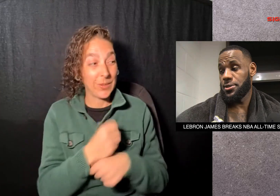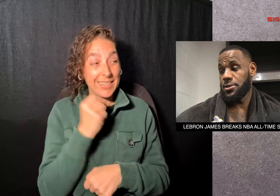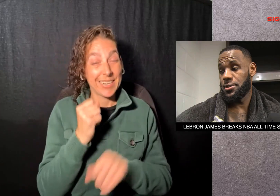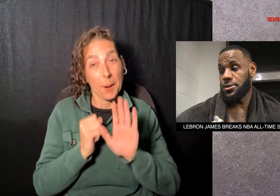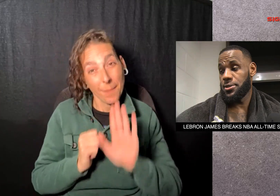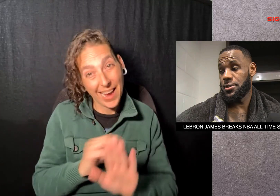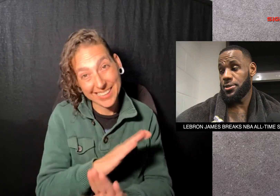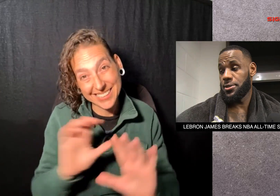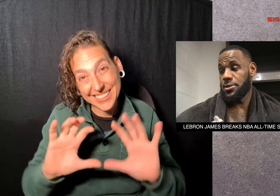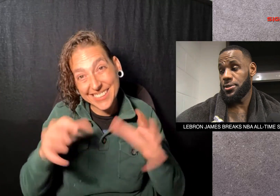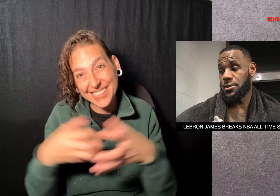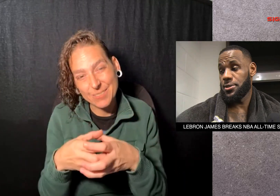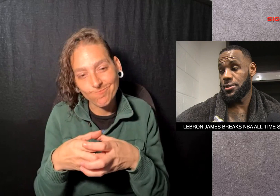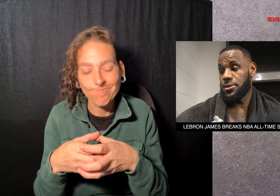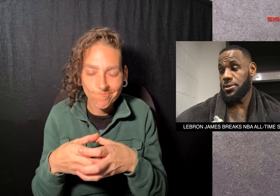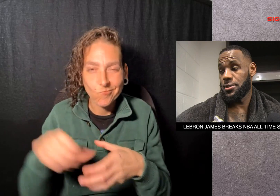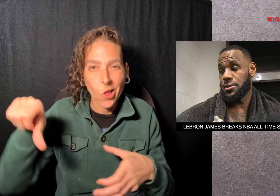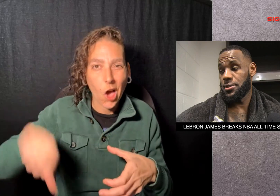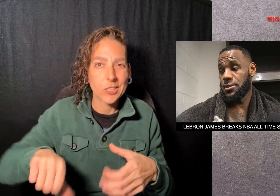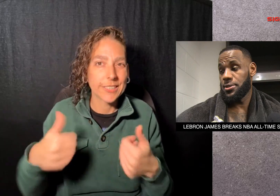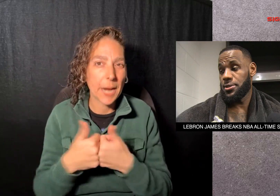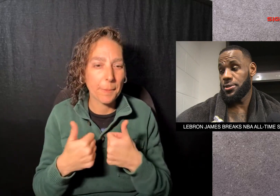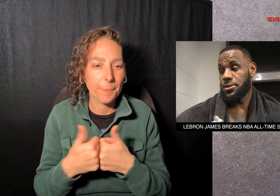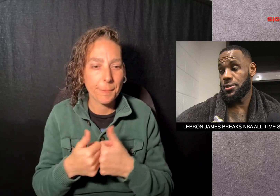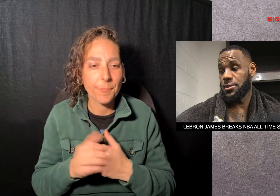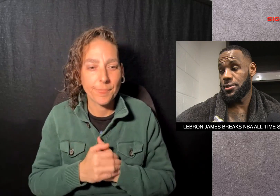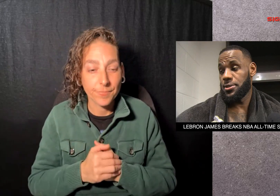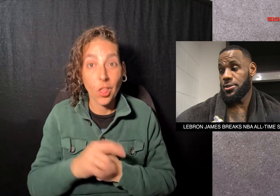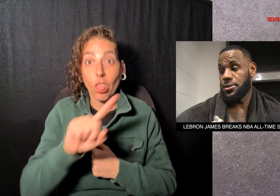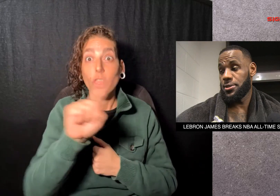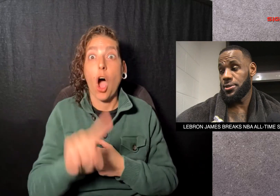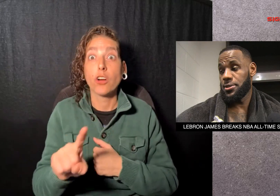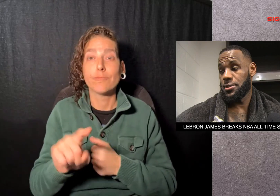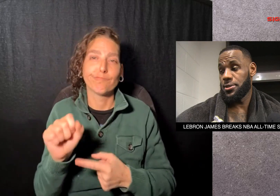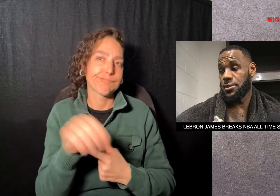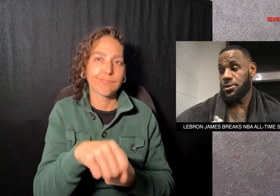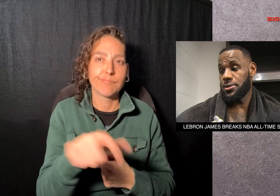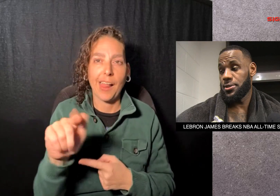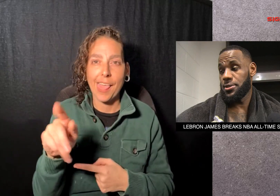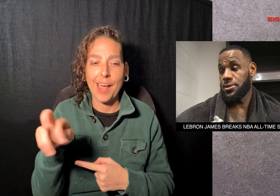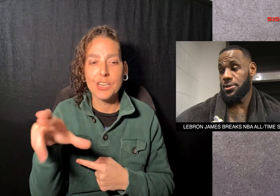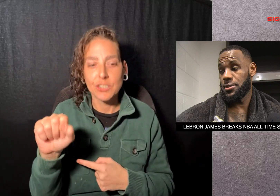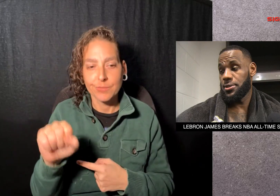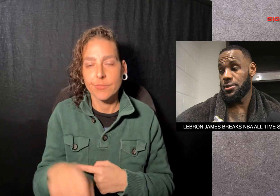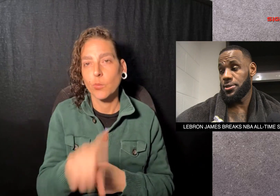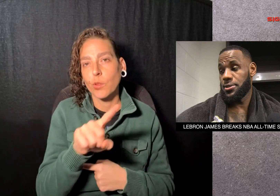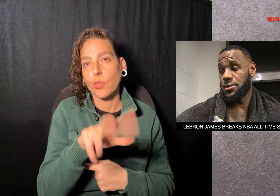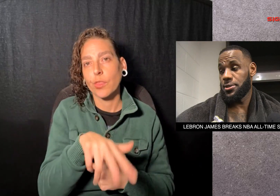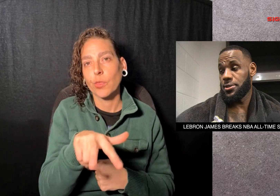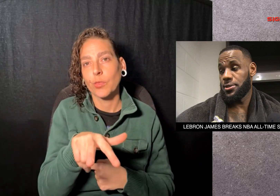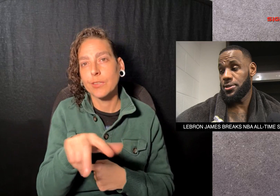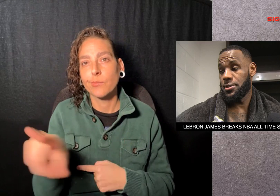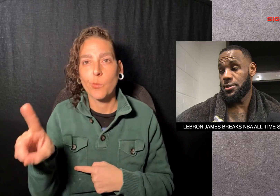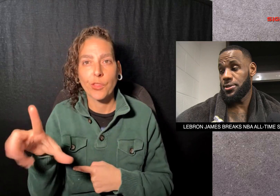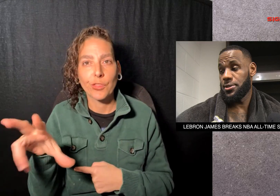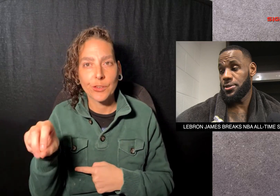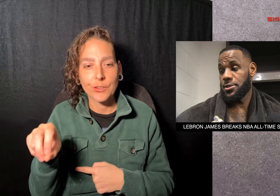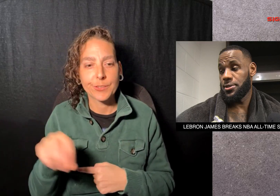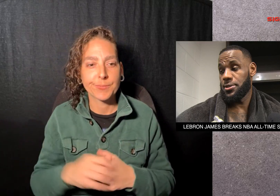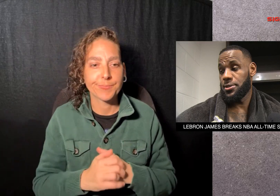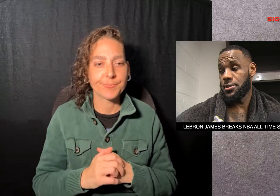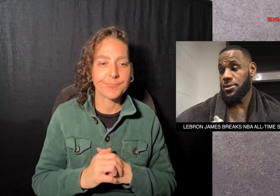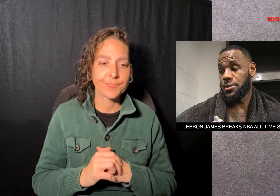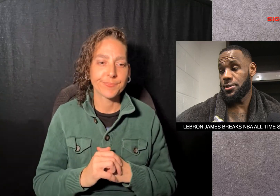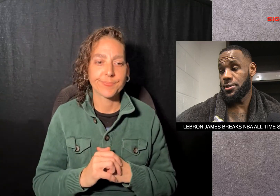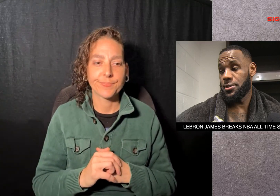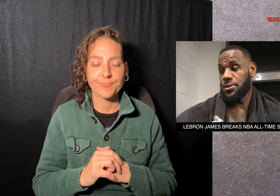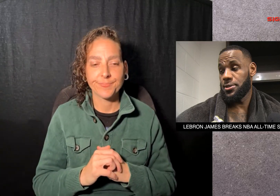a personal win but his team still lost the game the Thunder beat the Lakers 133-1300